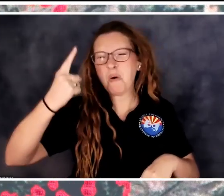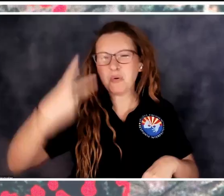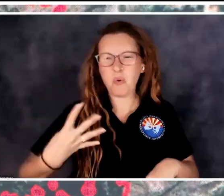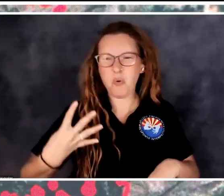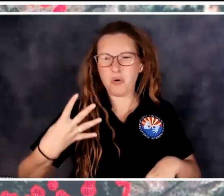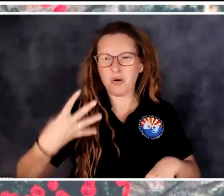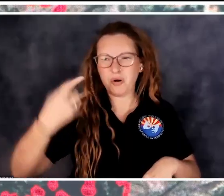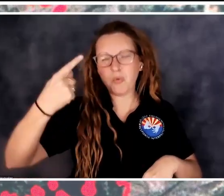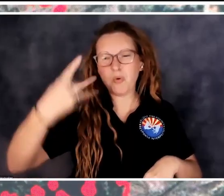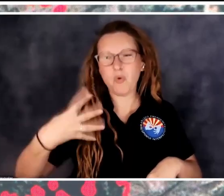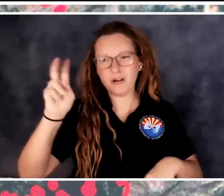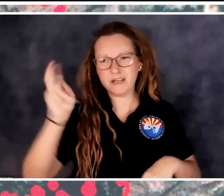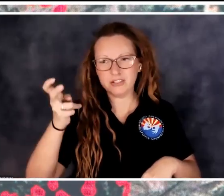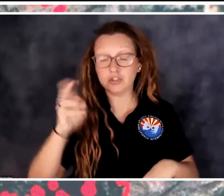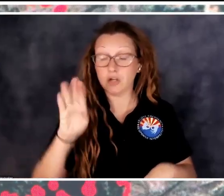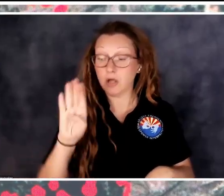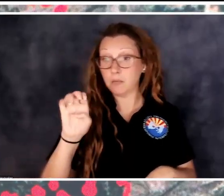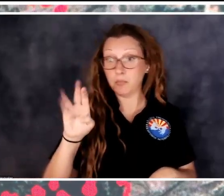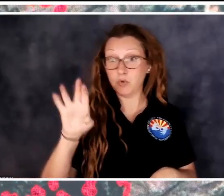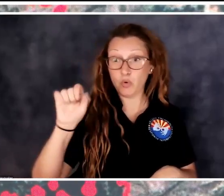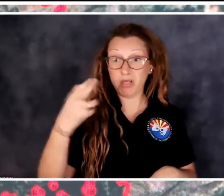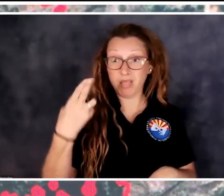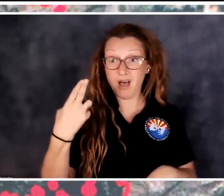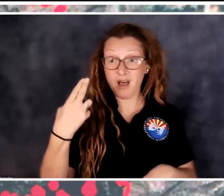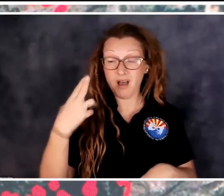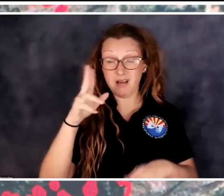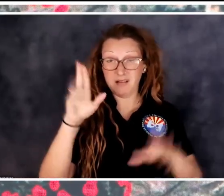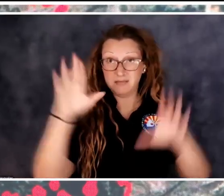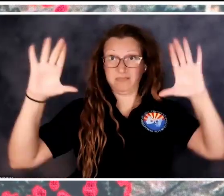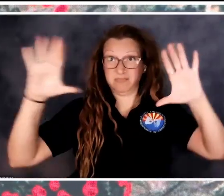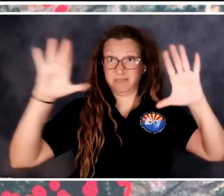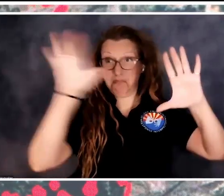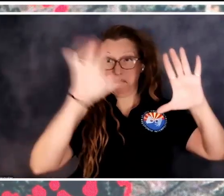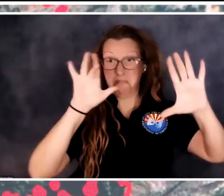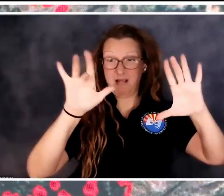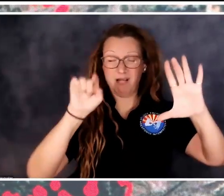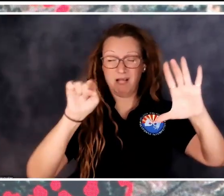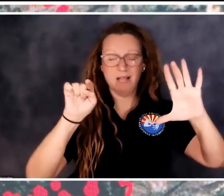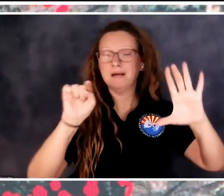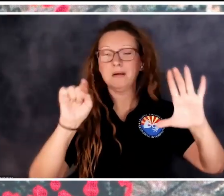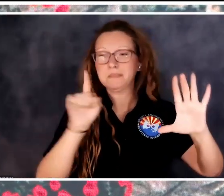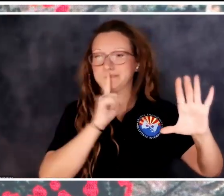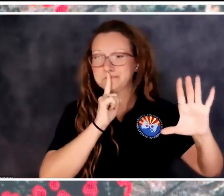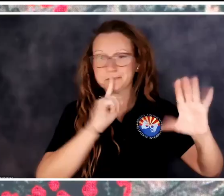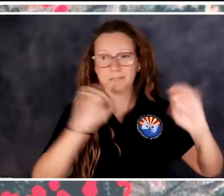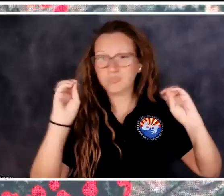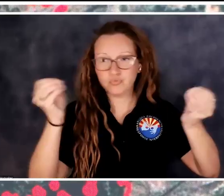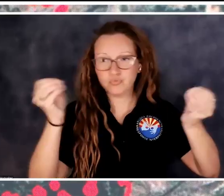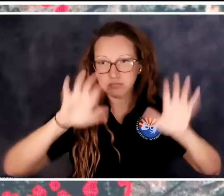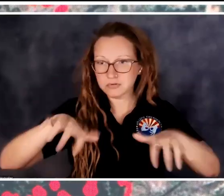The middle part of the fire around Beulah did not receive hardly any precipitation at all.